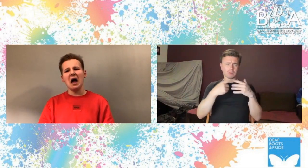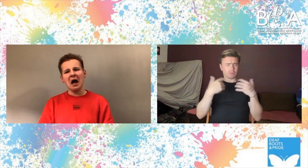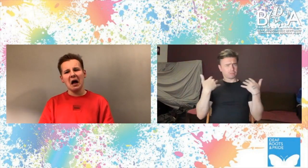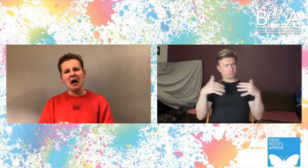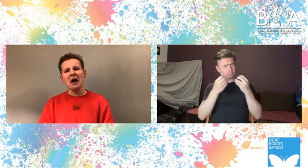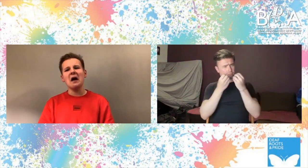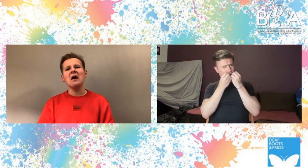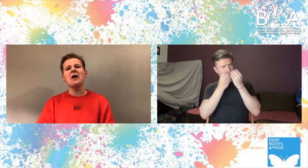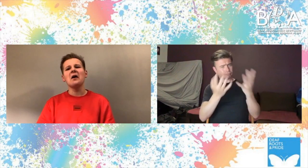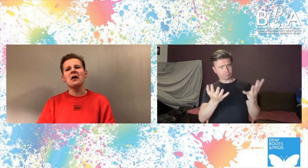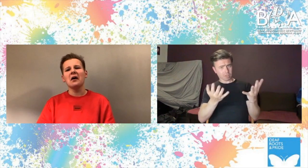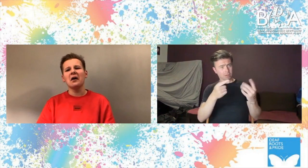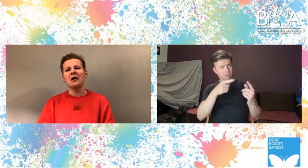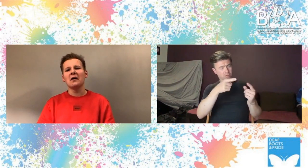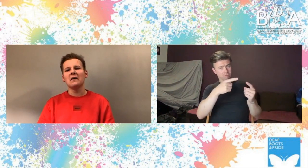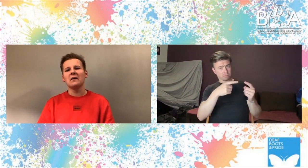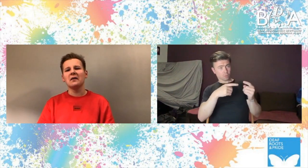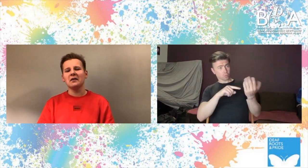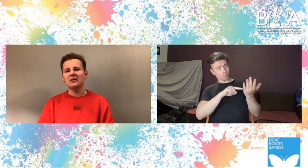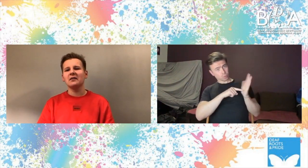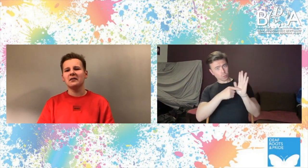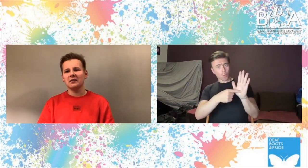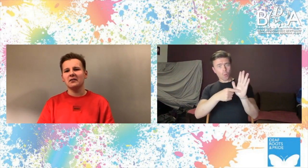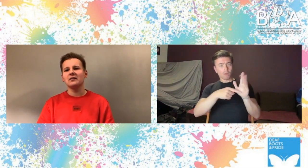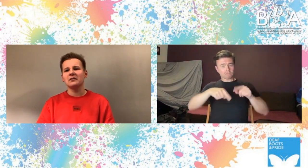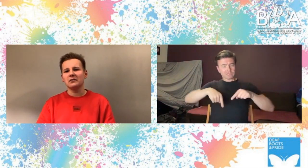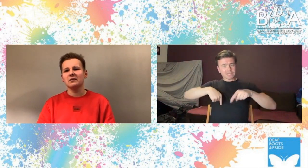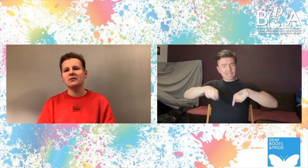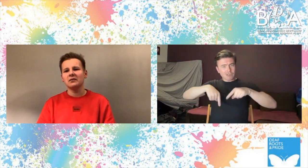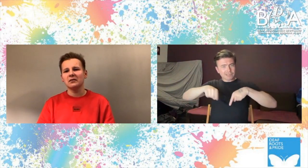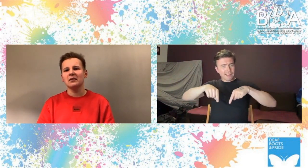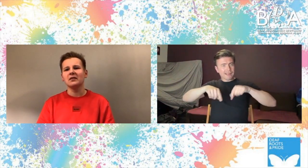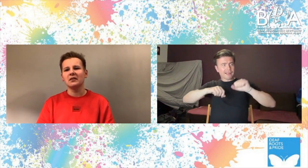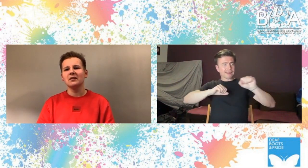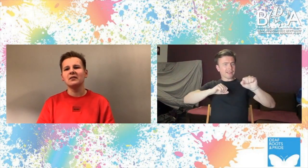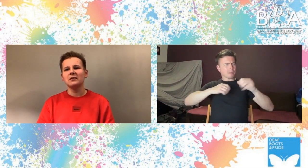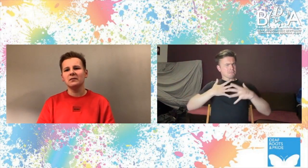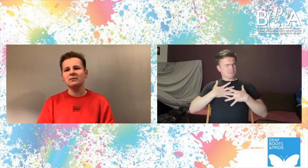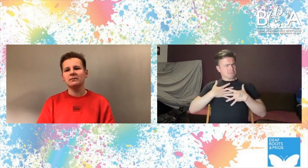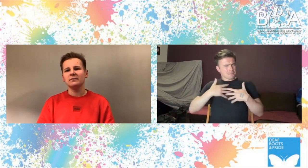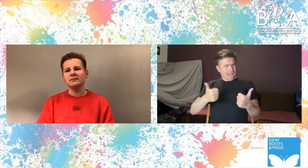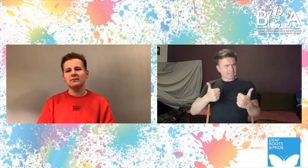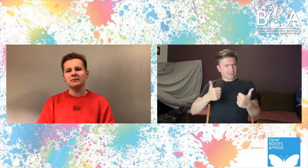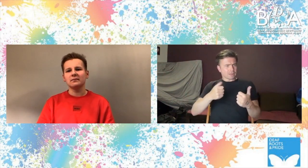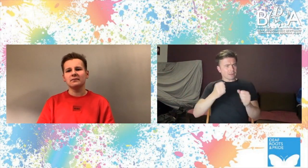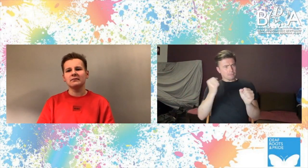That’s an amazing film. And you can see that it was directed with passion.